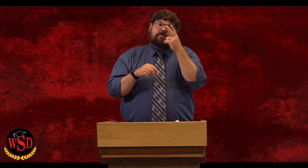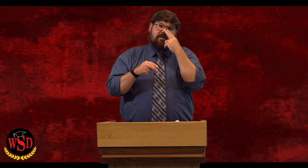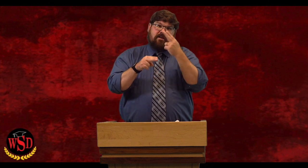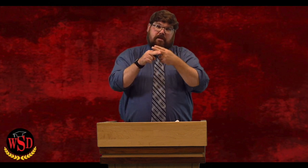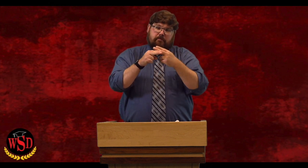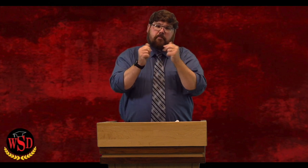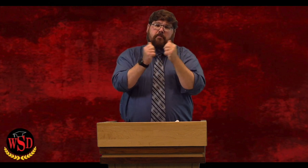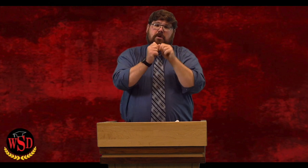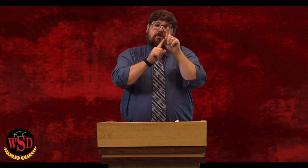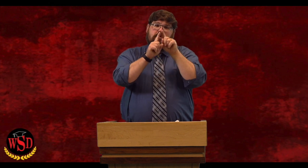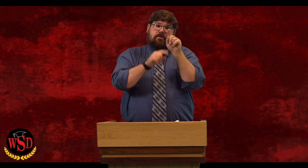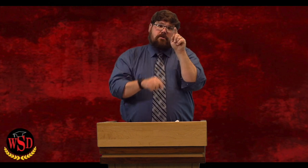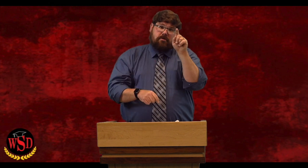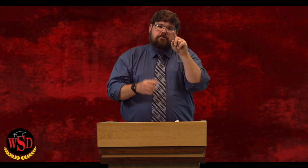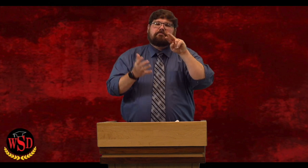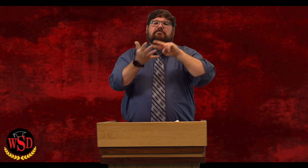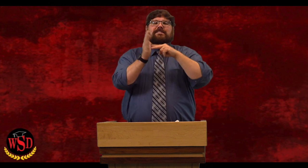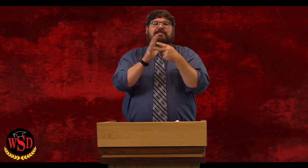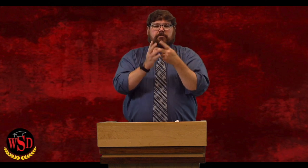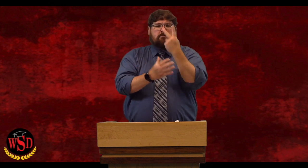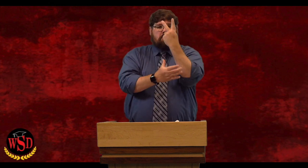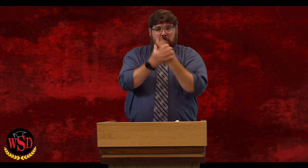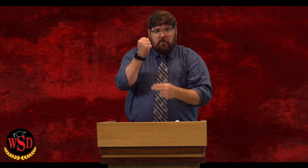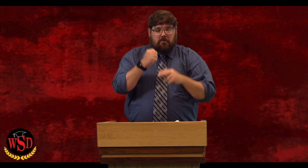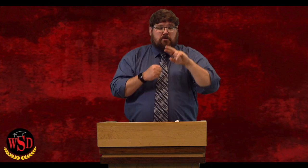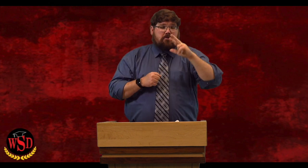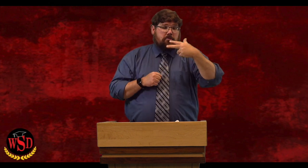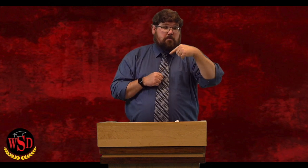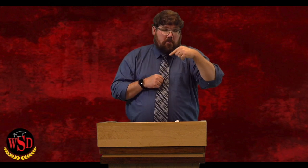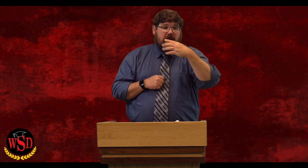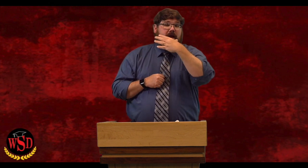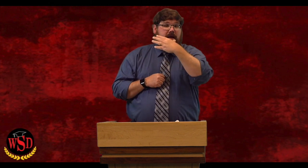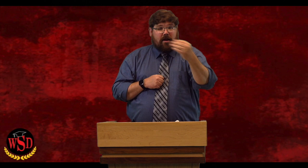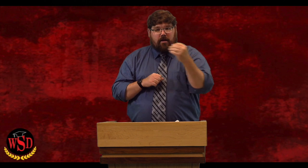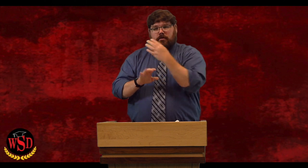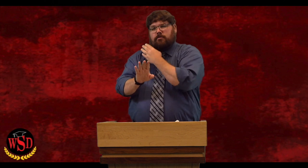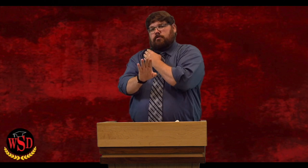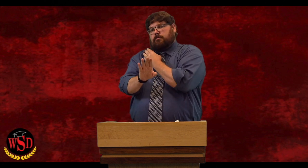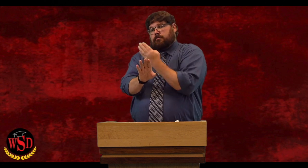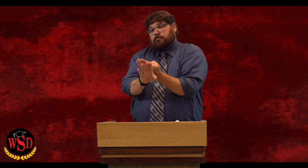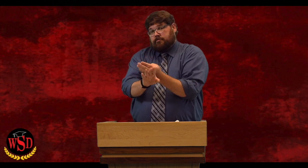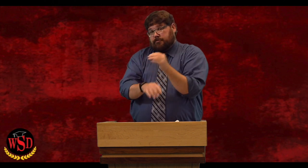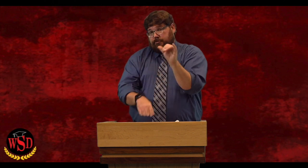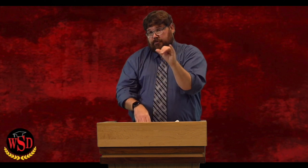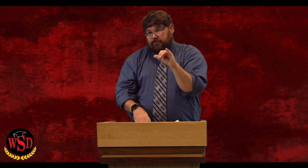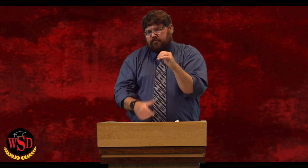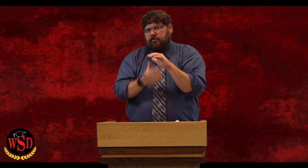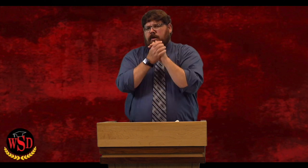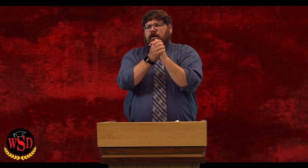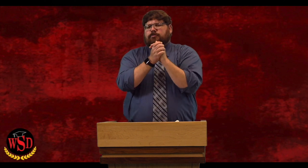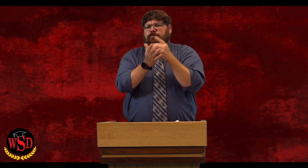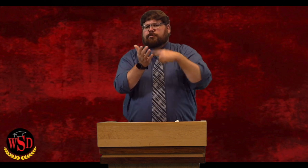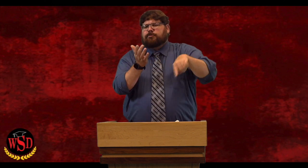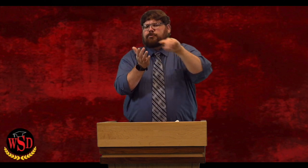The student names with an asterisk have met those requirements as well as for first and second quarters.